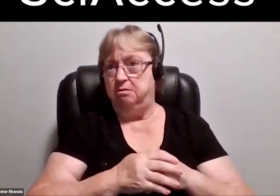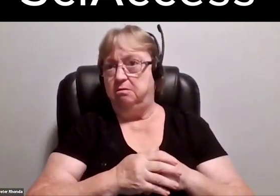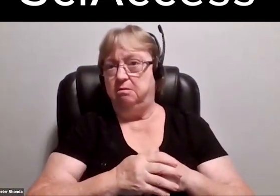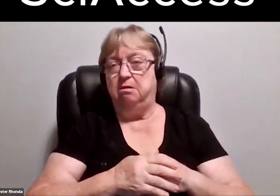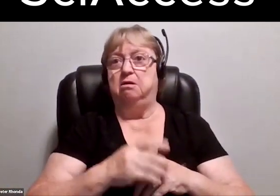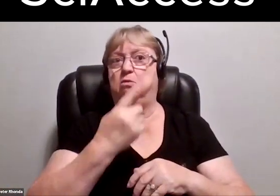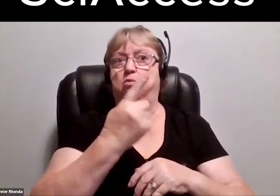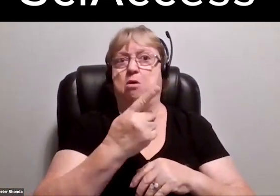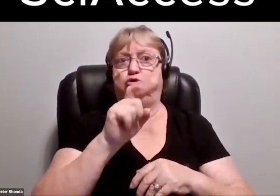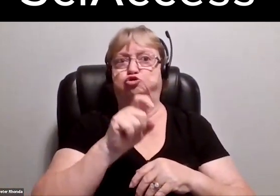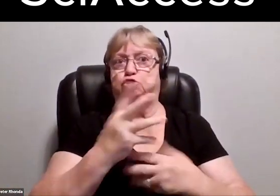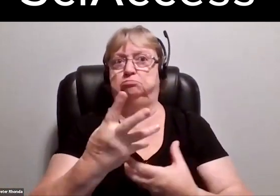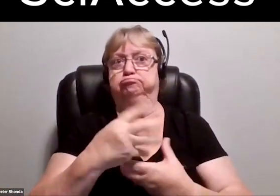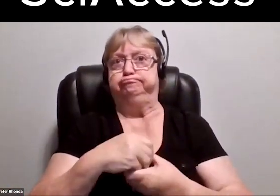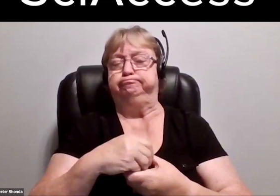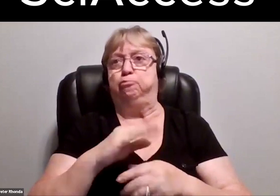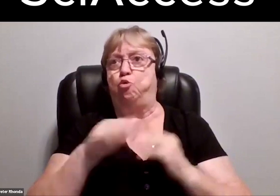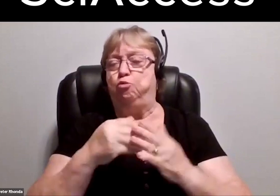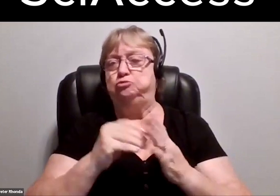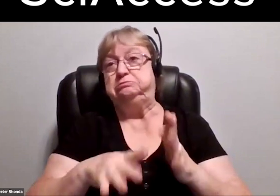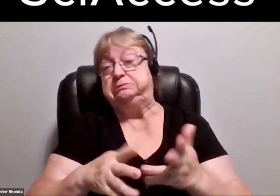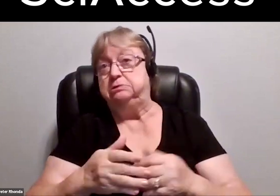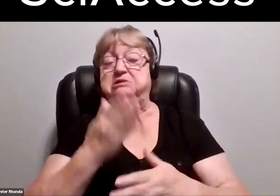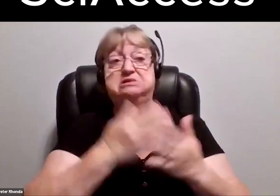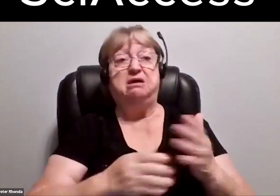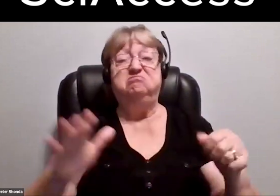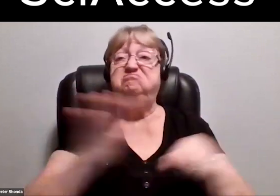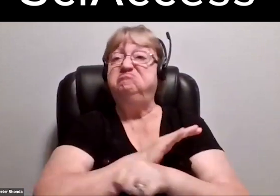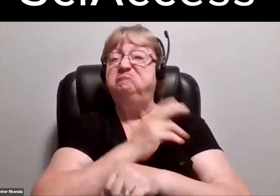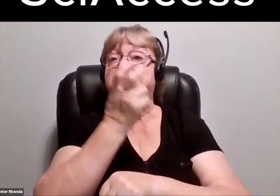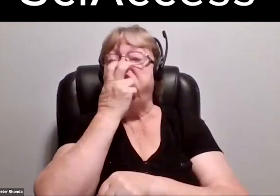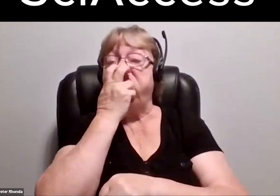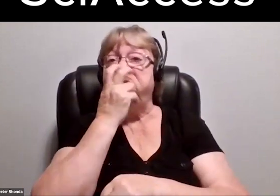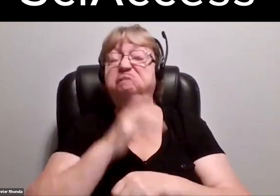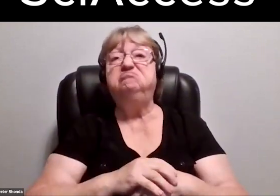There are students who may be completely blind, while there may be others who are low vision